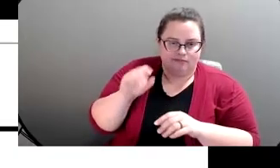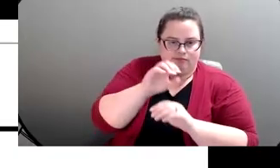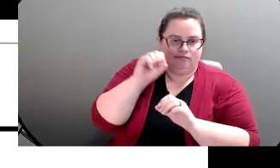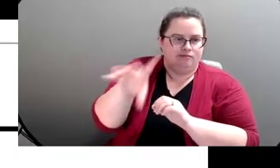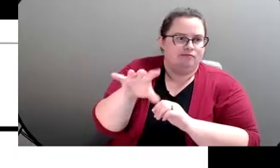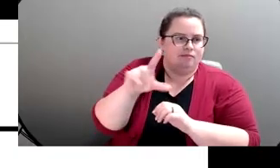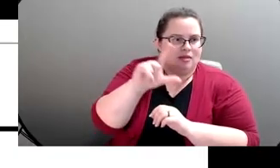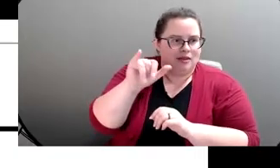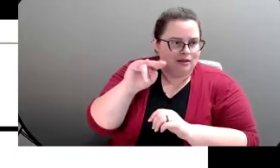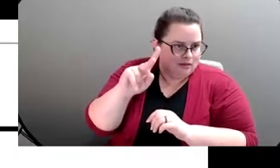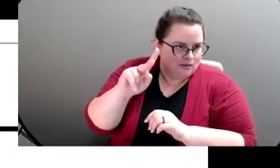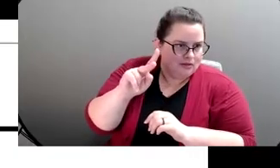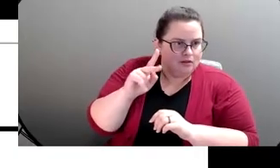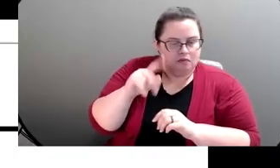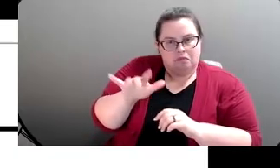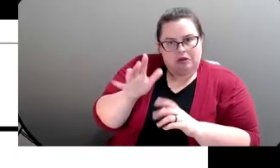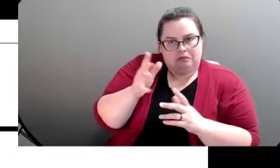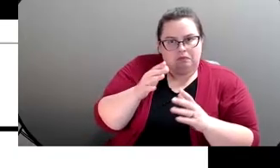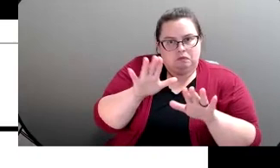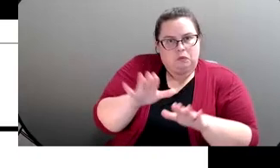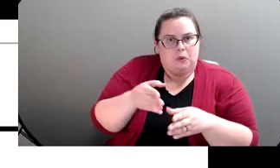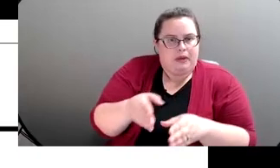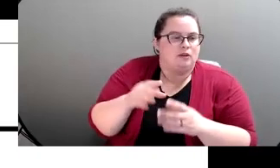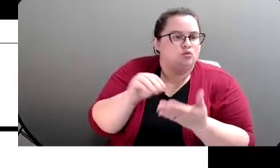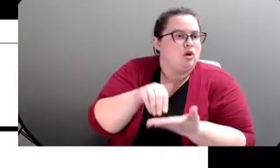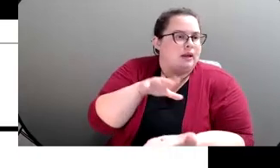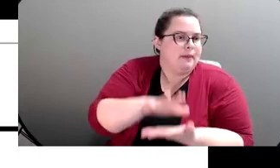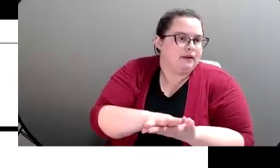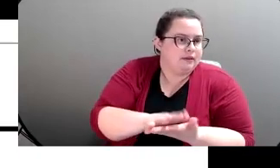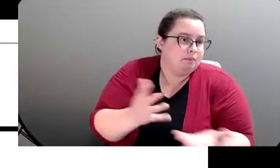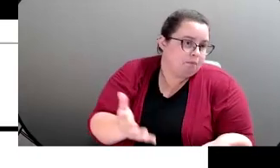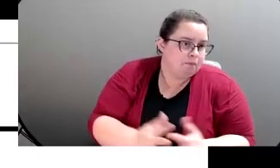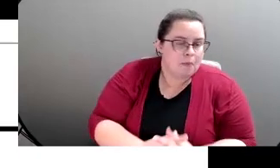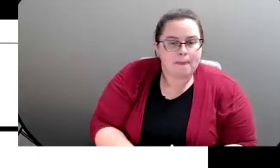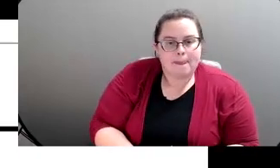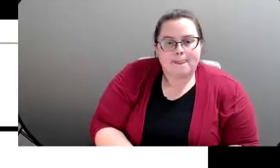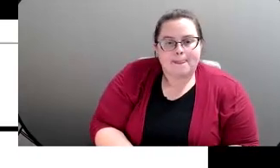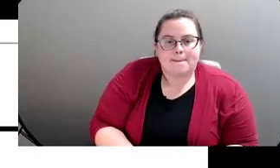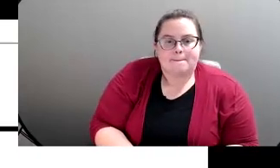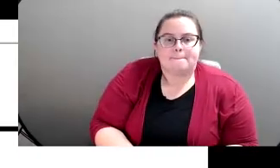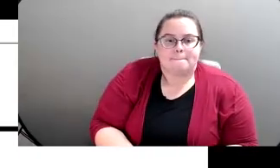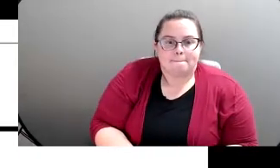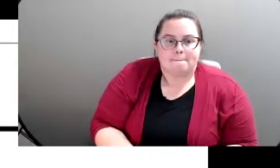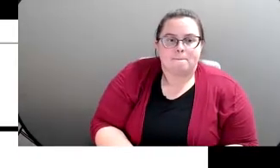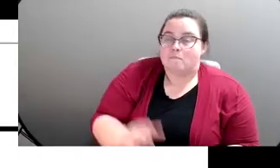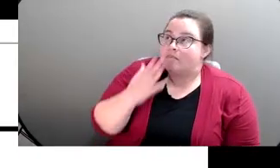And so that is a great way to document that. Okay. Thank you. Yeah. Okay.